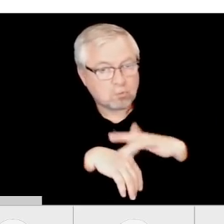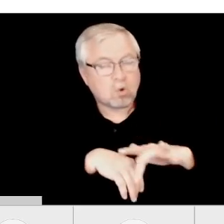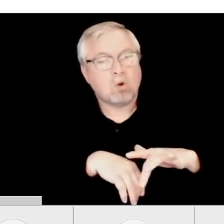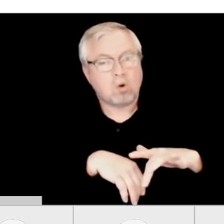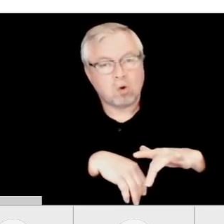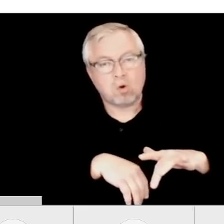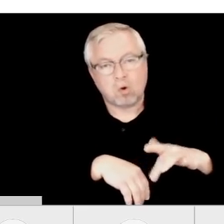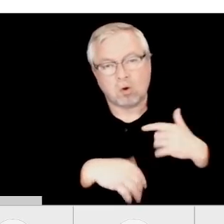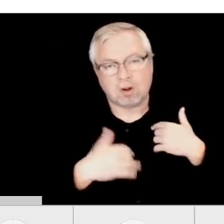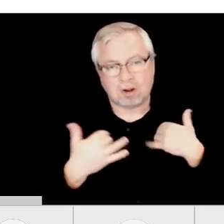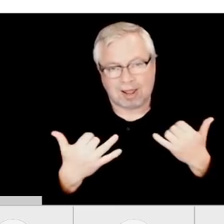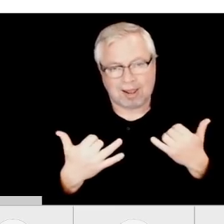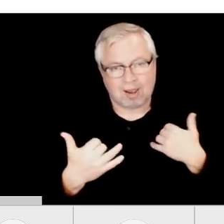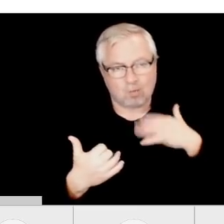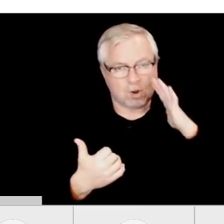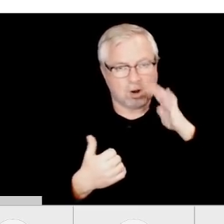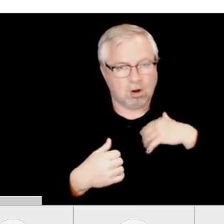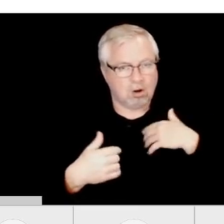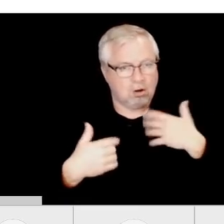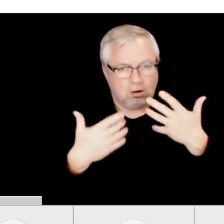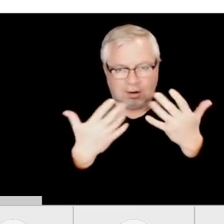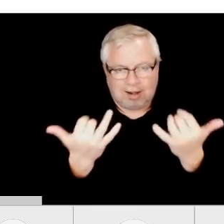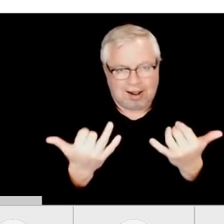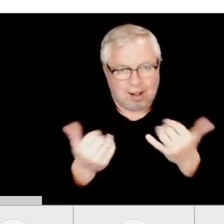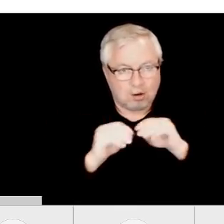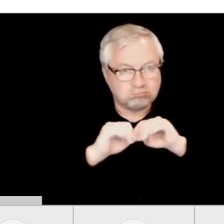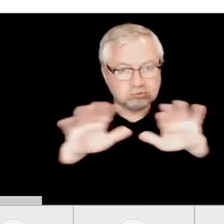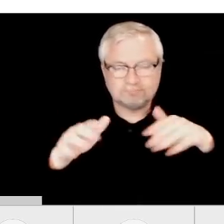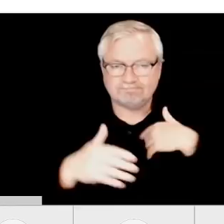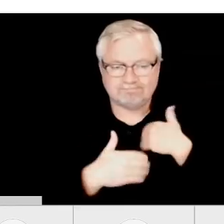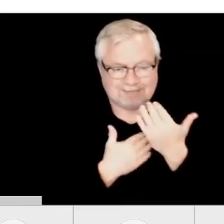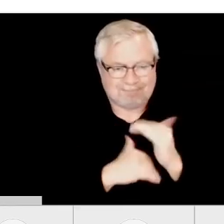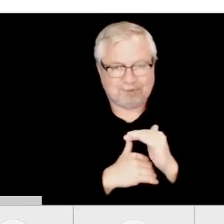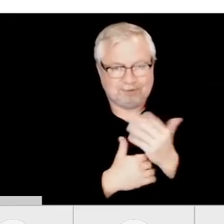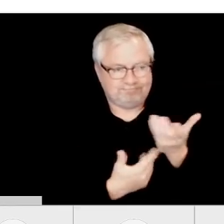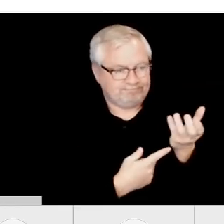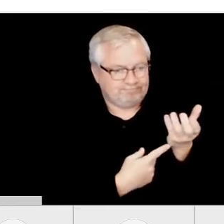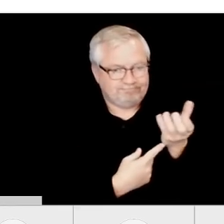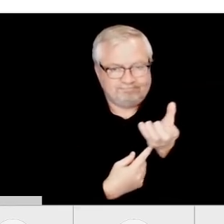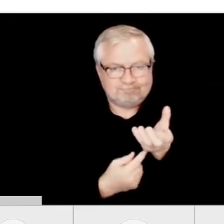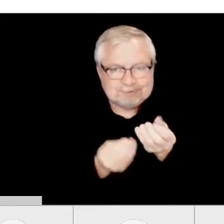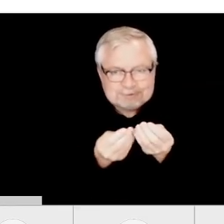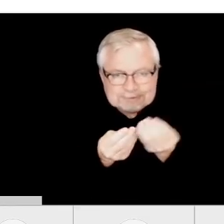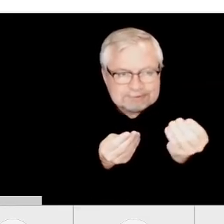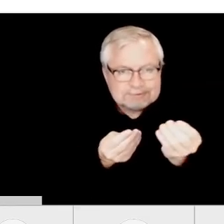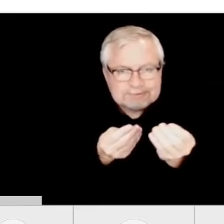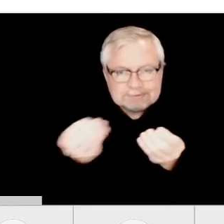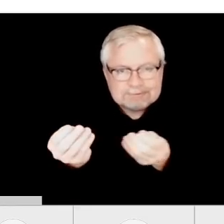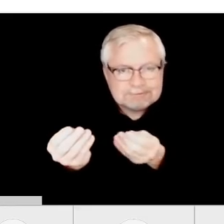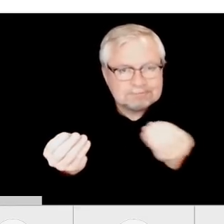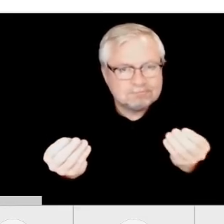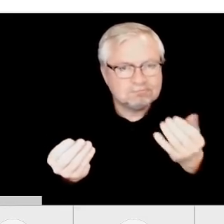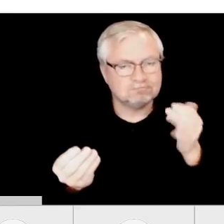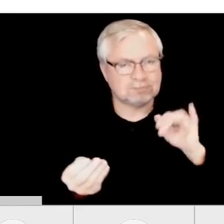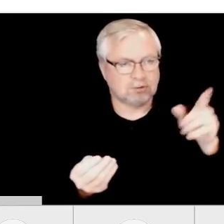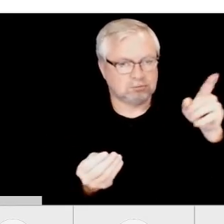within the limitations of our capacity to illustrate that to state leaders and